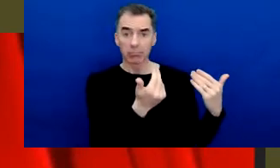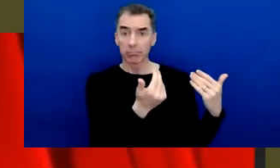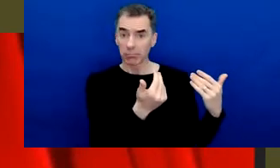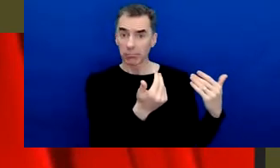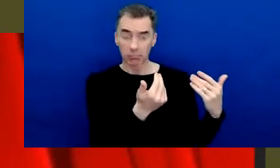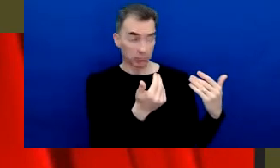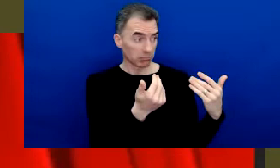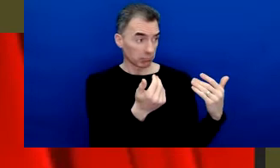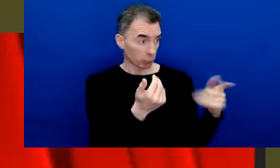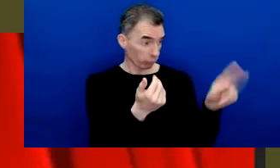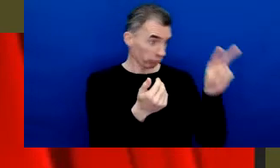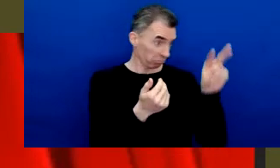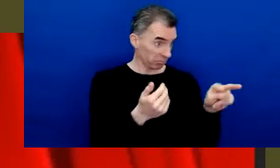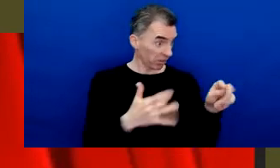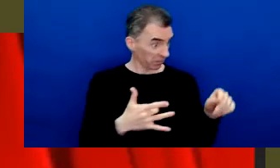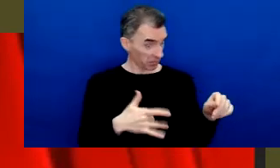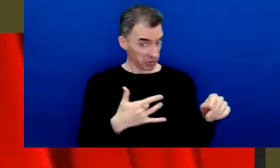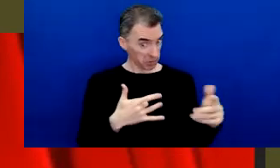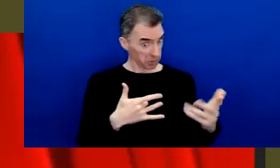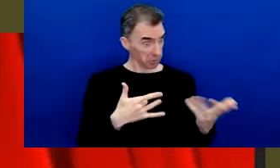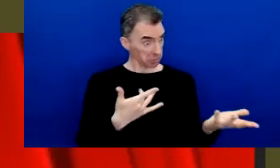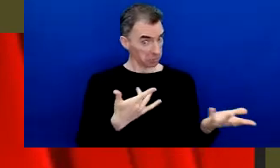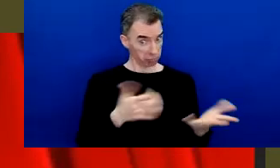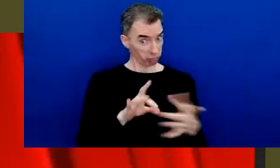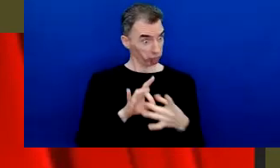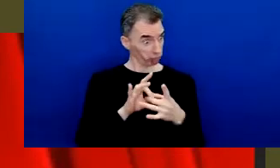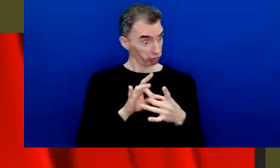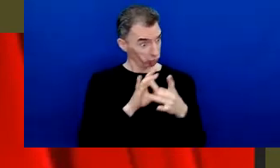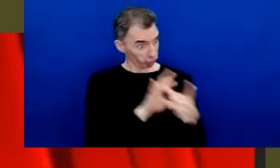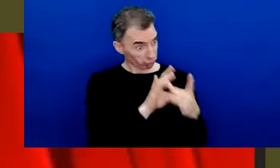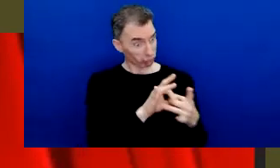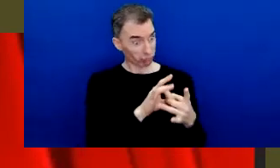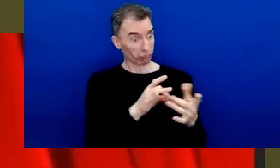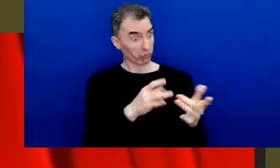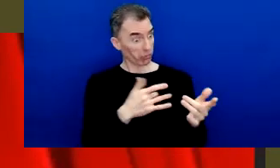Doesn't make sense because if I have a colleague look at it